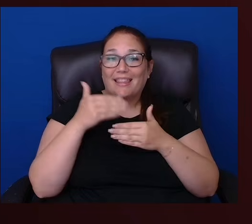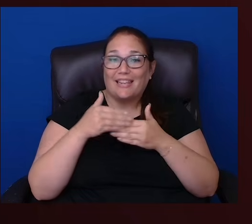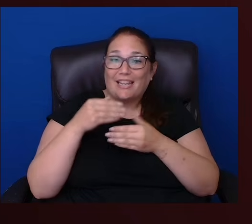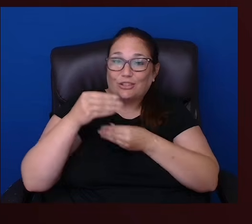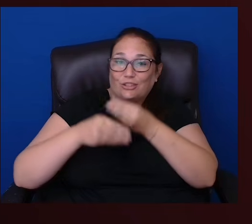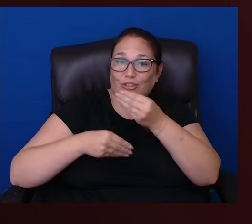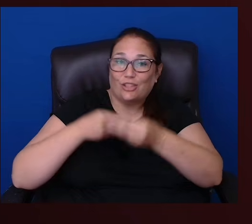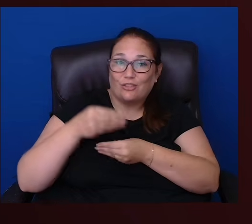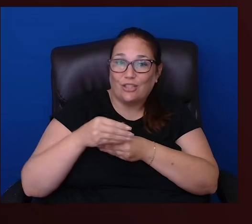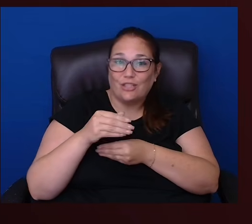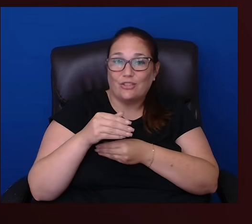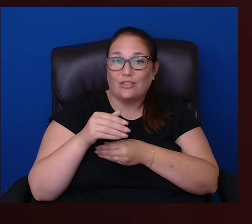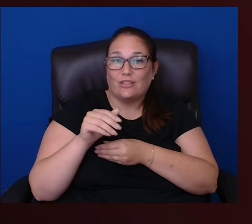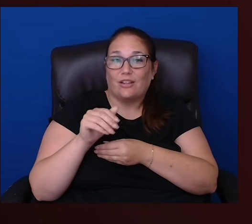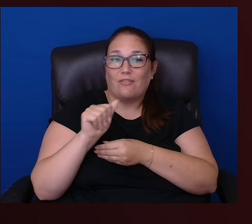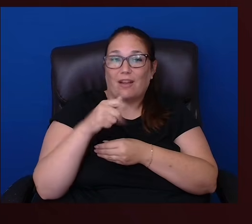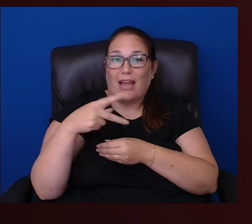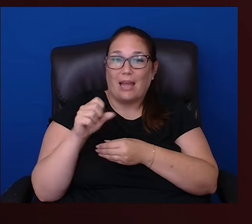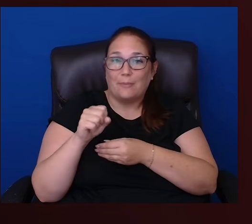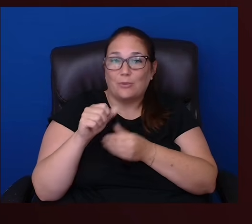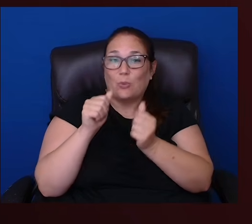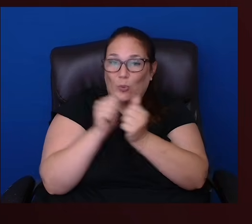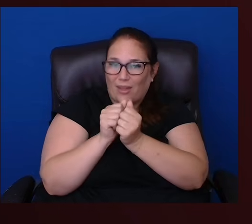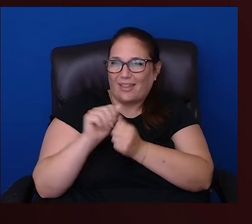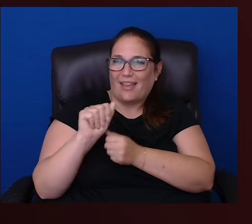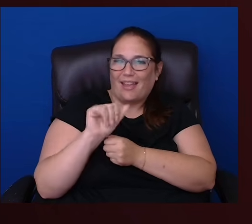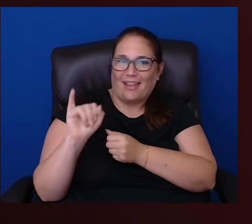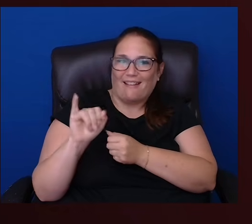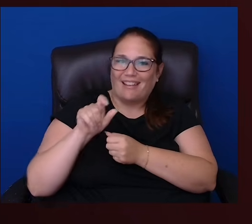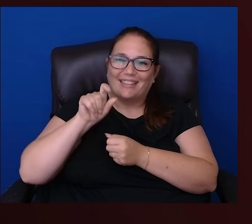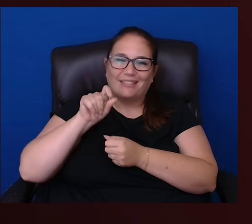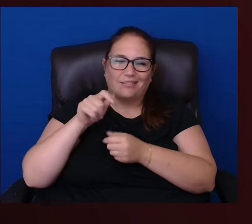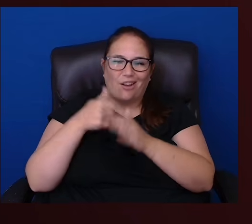Apps with AI and.NET. So, let's get started.